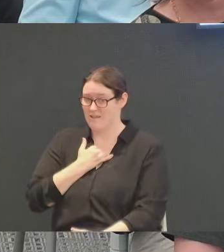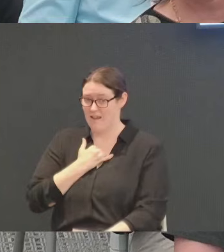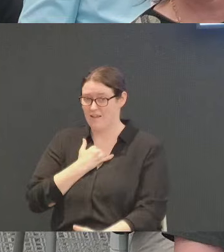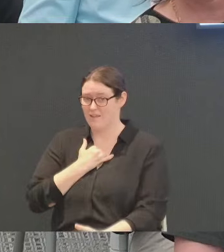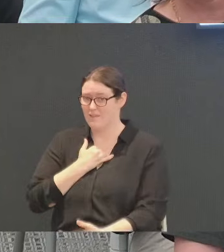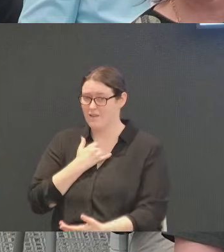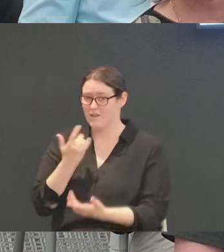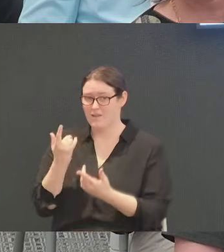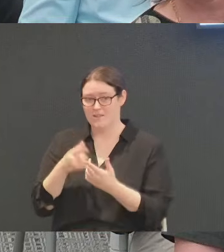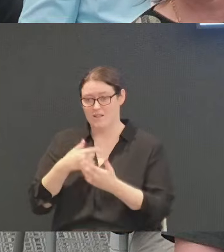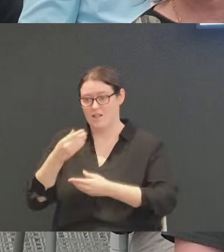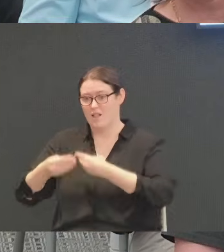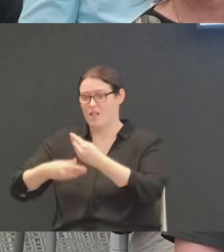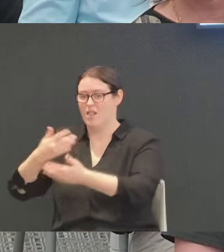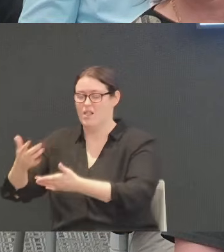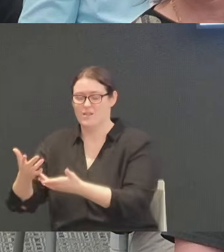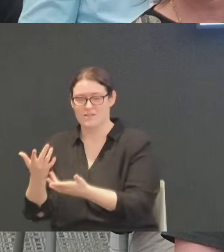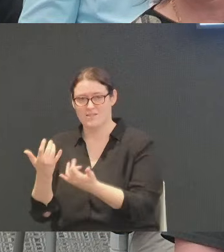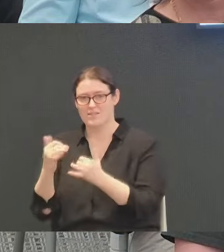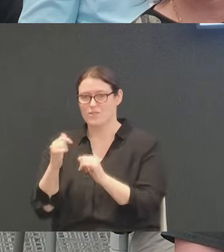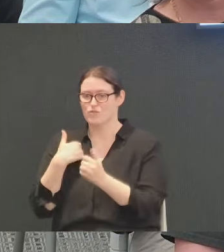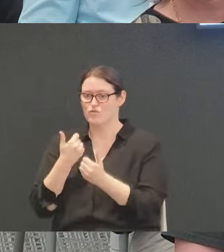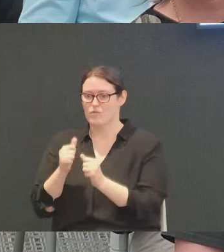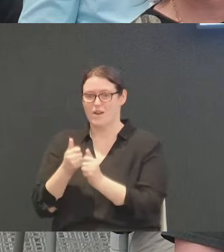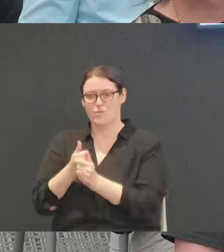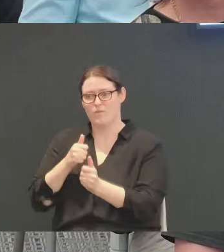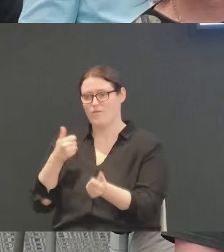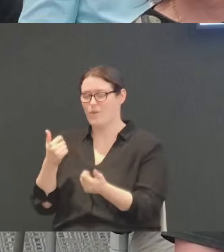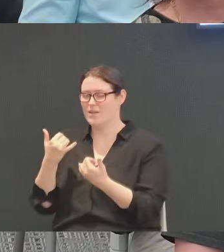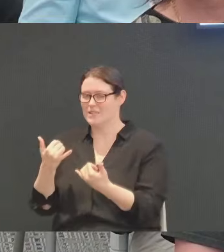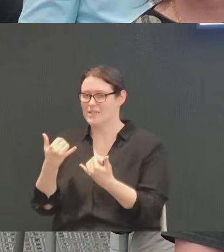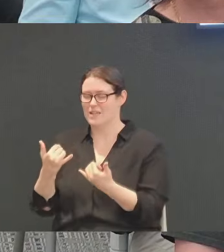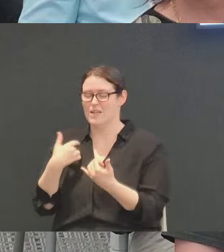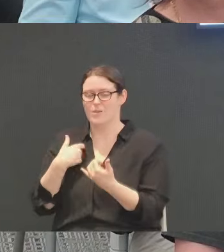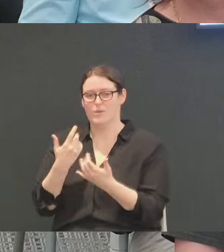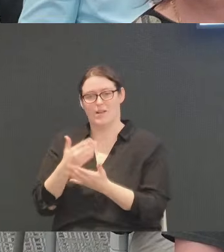the decisions that I am still trying to get away from today where I repeated the same abuse that